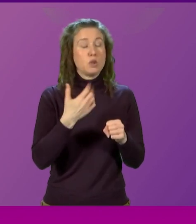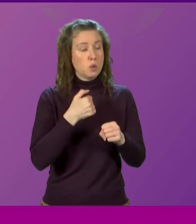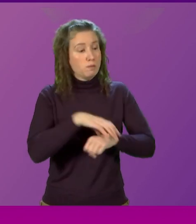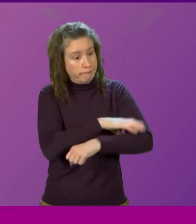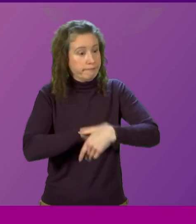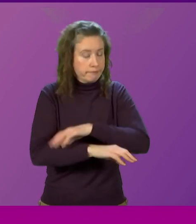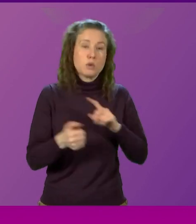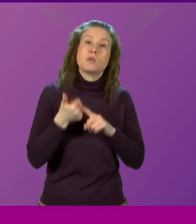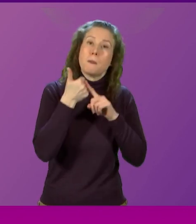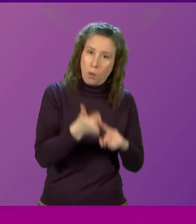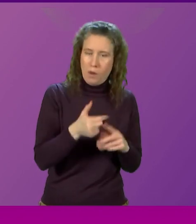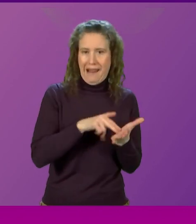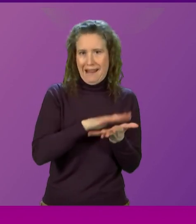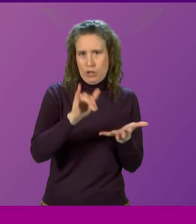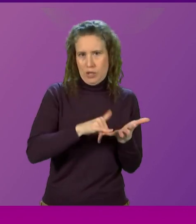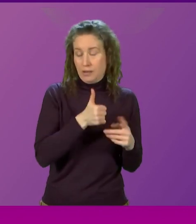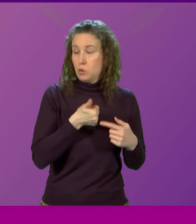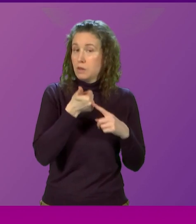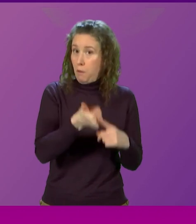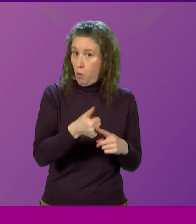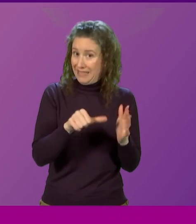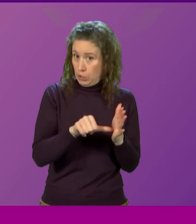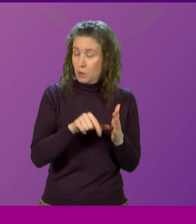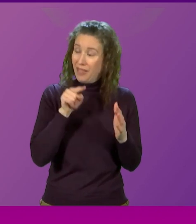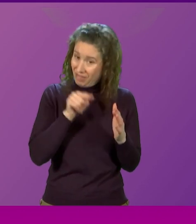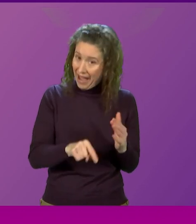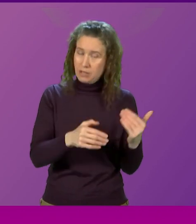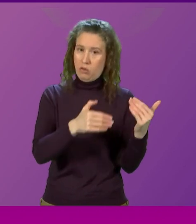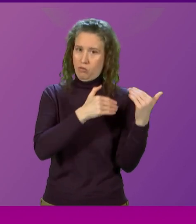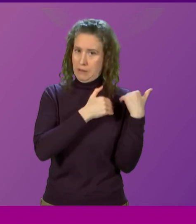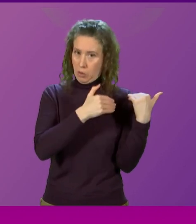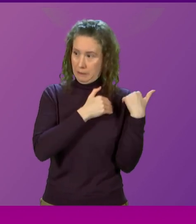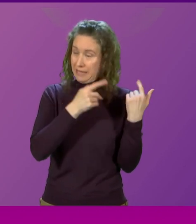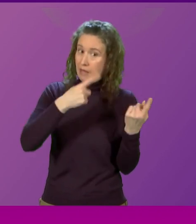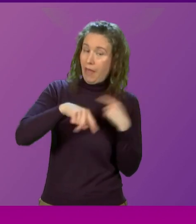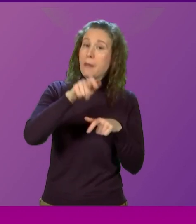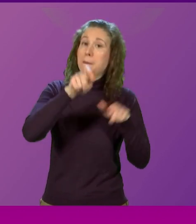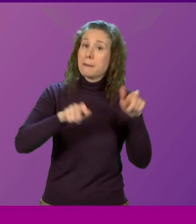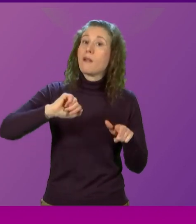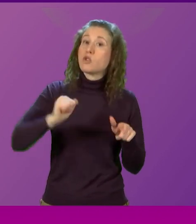NHS to address those issues, and that is the job that the people of Scotland trust this